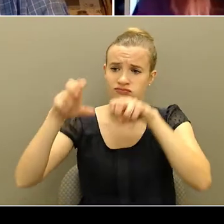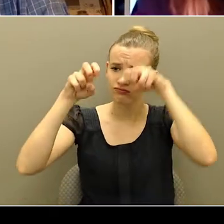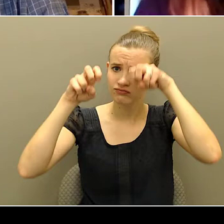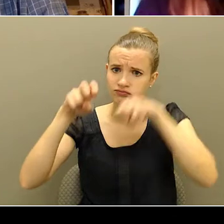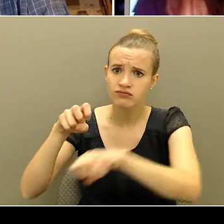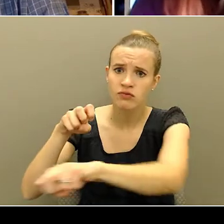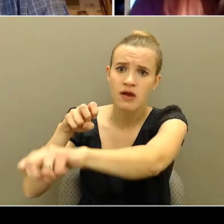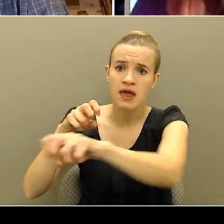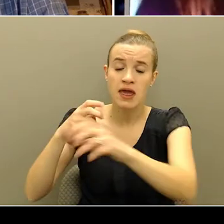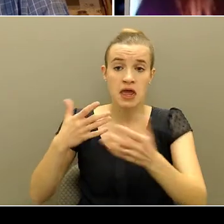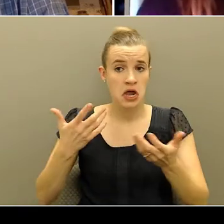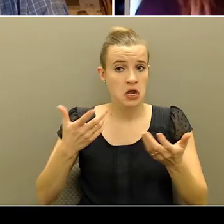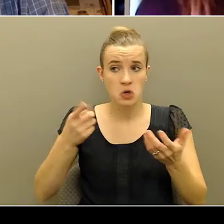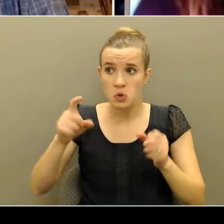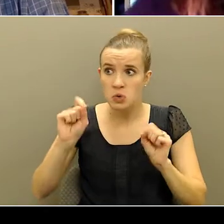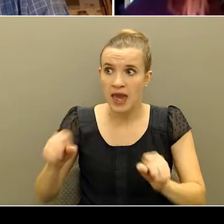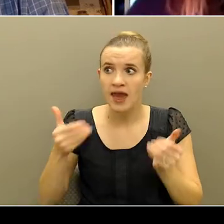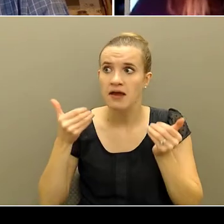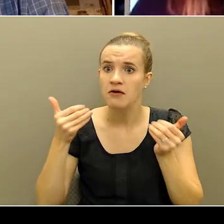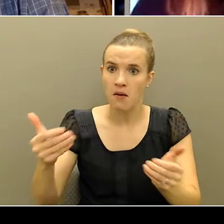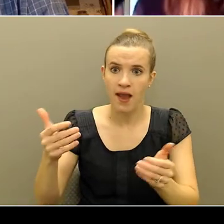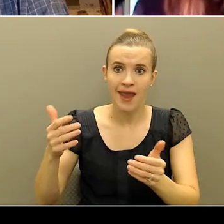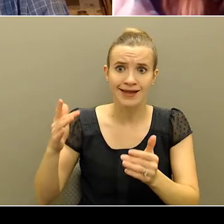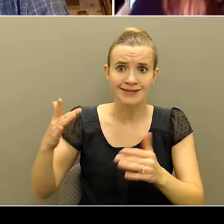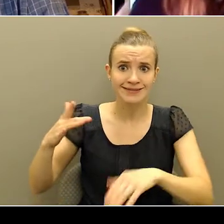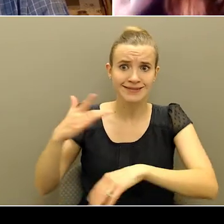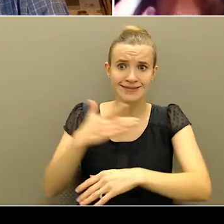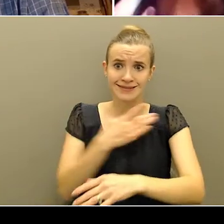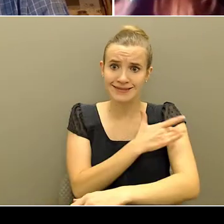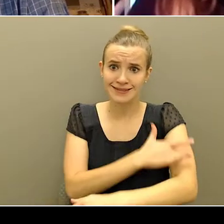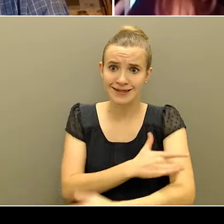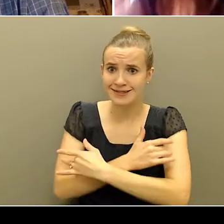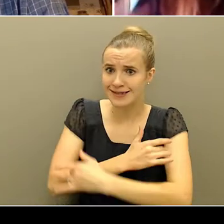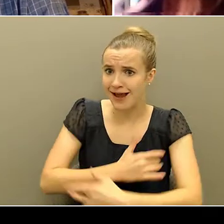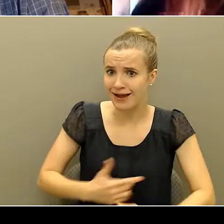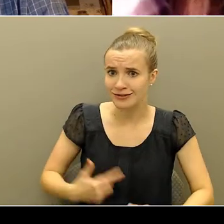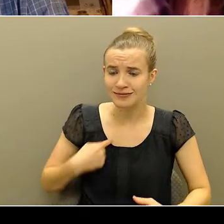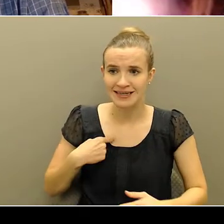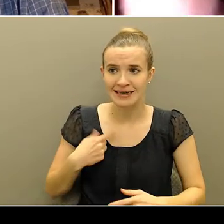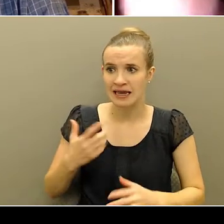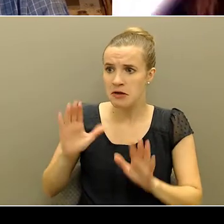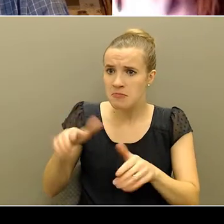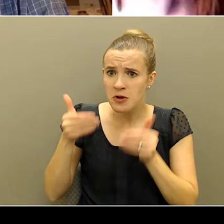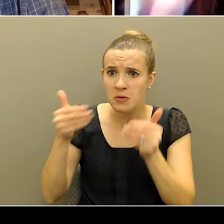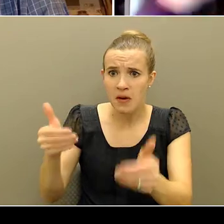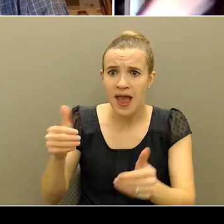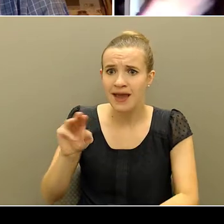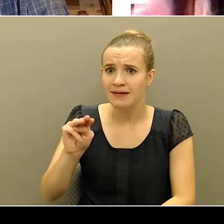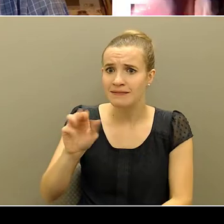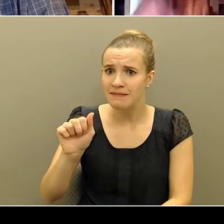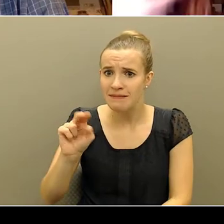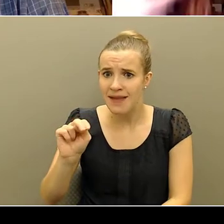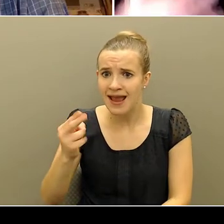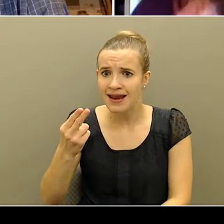of an important phrase because it you know, it allows people to know, okay, yes, I can touch you, you know, that's, I'm not going to harm you or, you know,